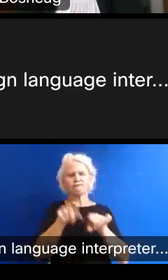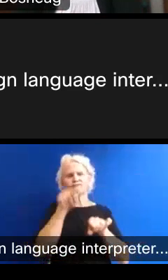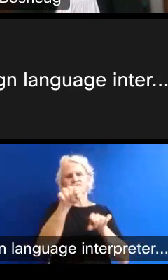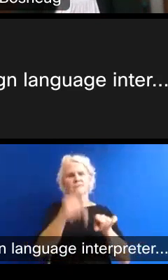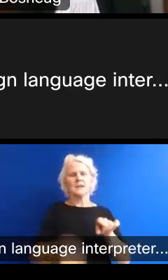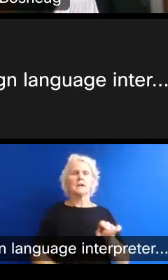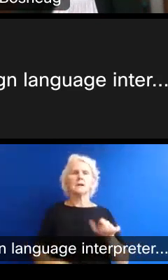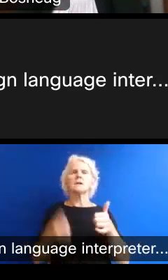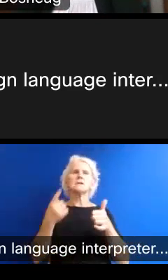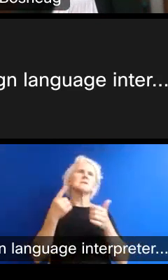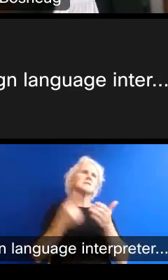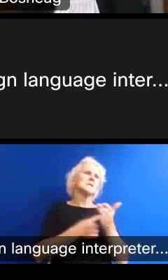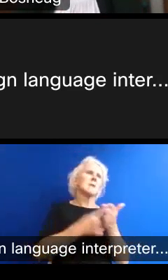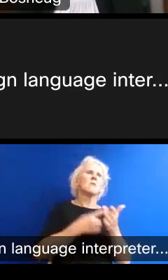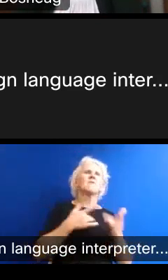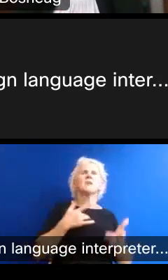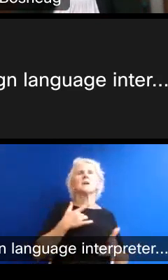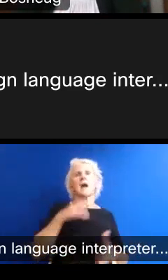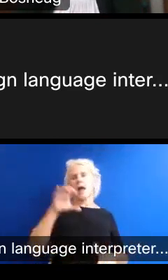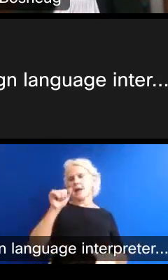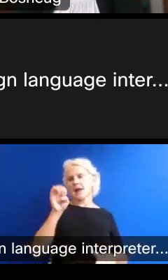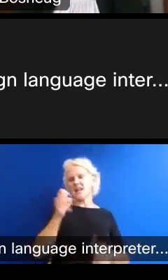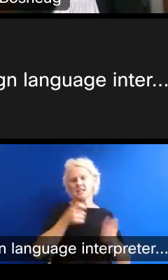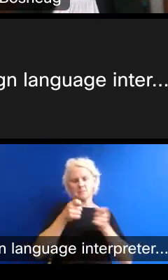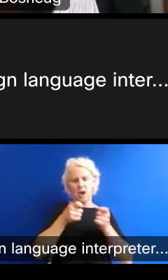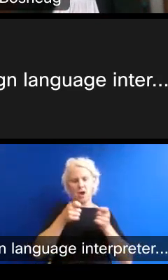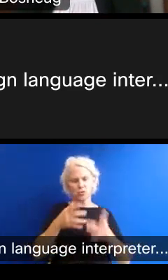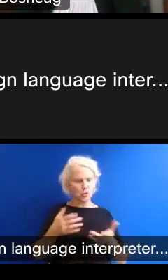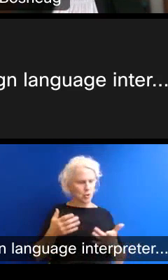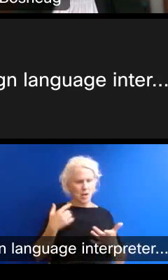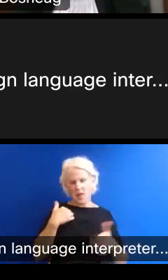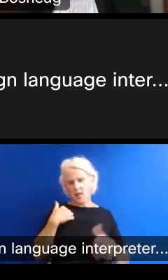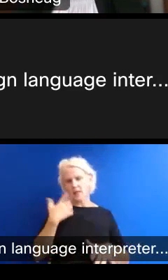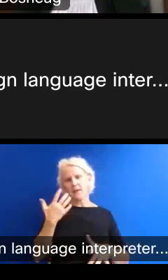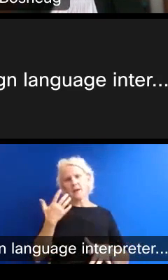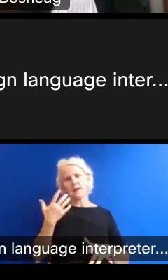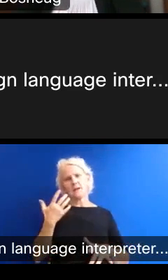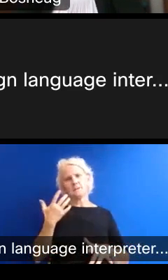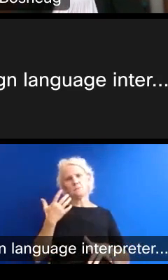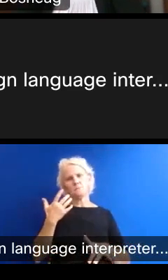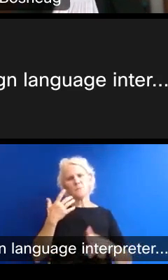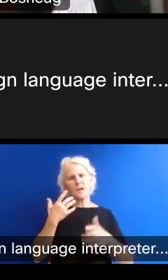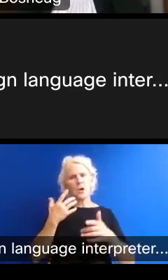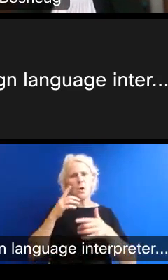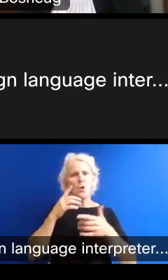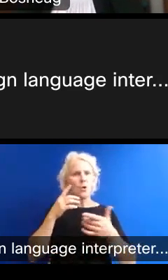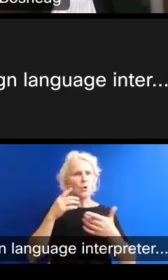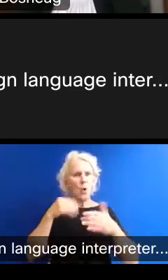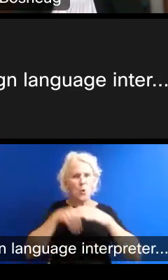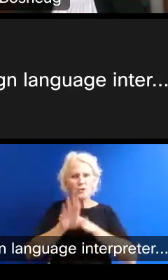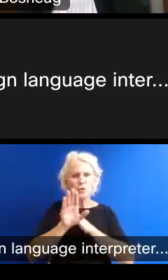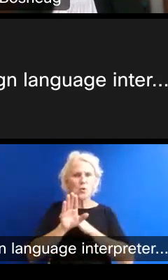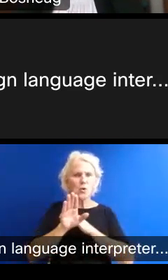are workers when serving children with complex needs walk into a warehouse and there's lots and